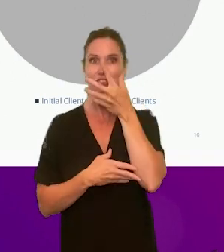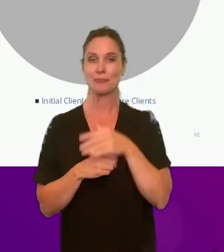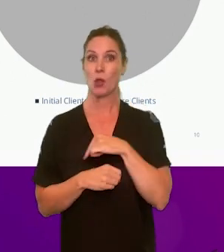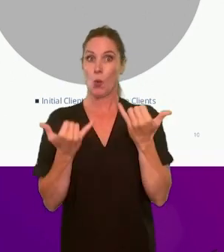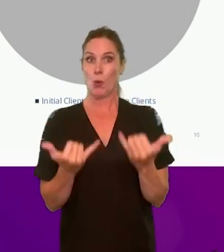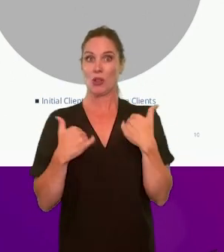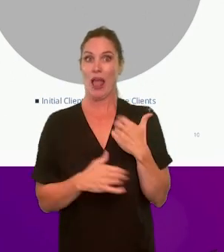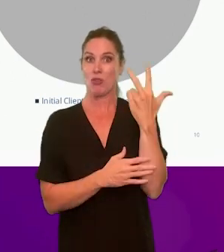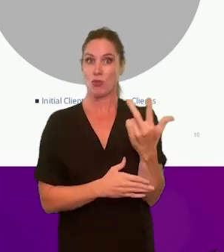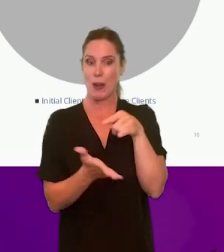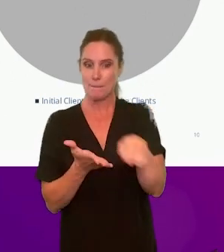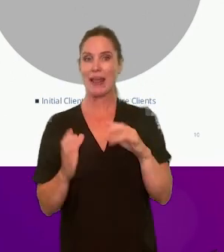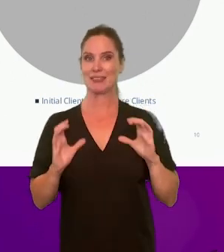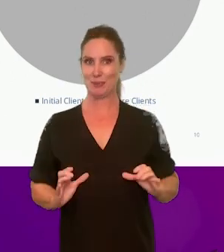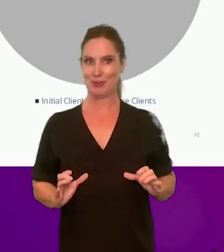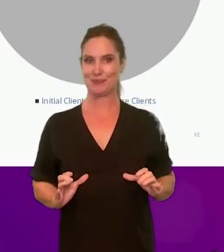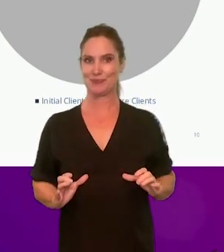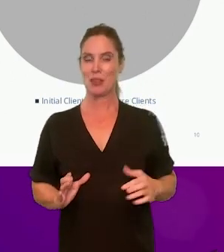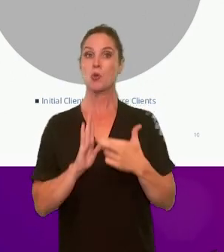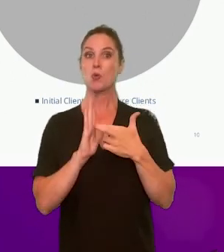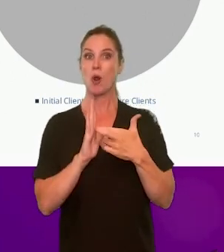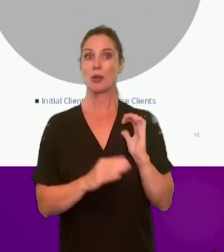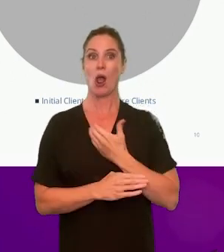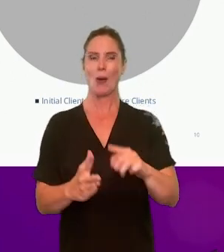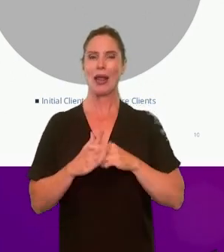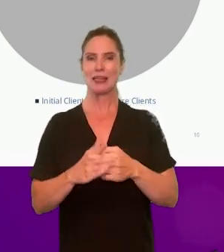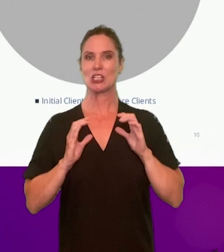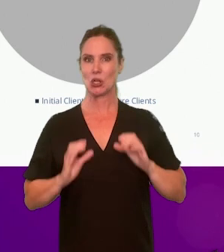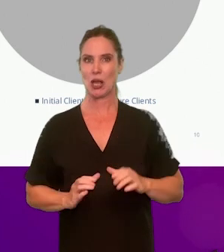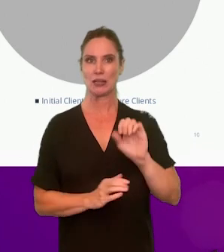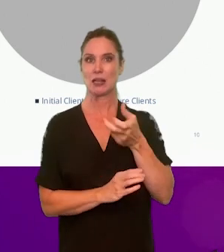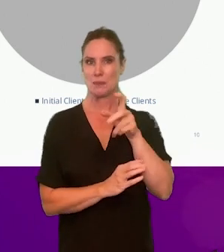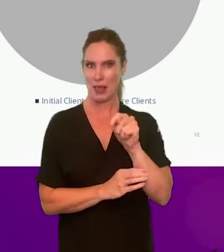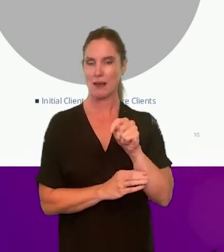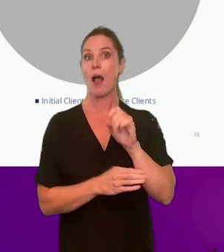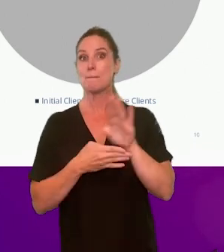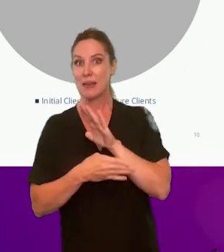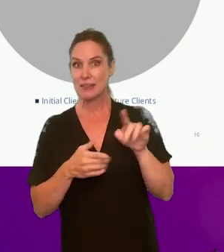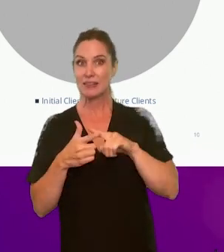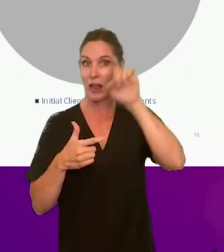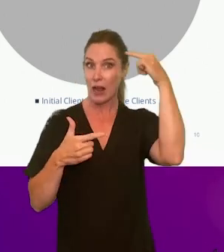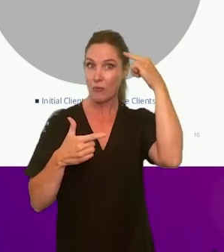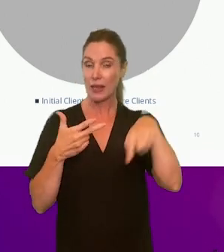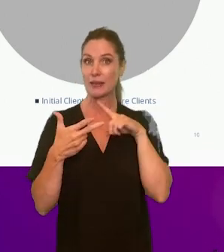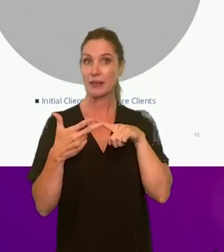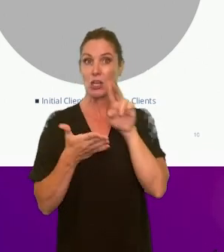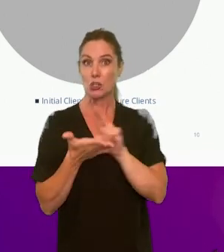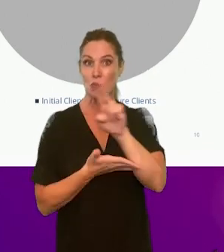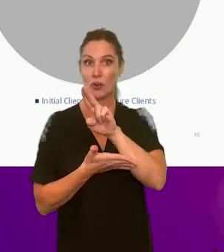that represent our initial customer segment of businesses, governments, universities and colleges with a blind population